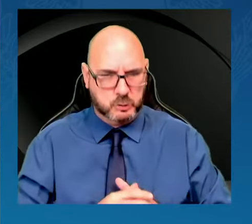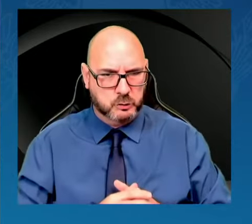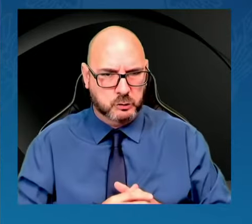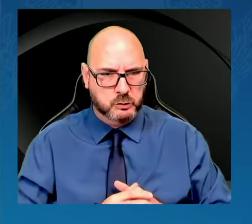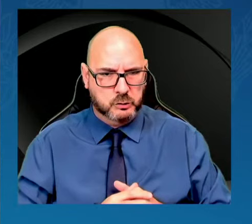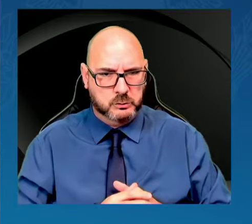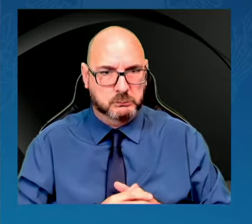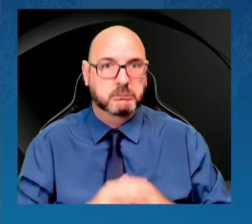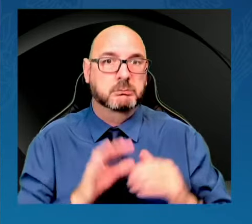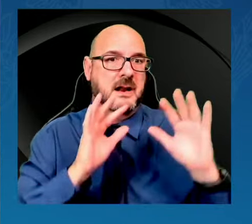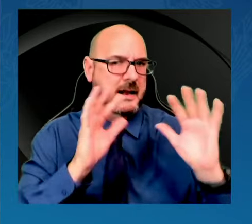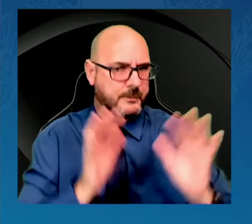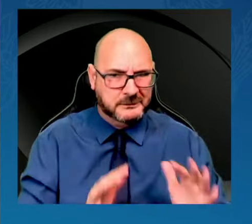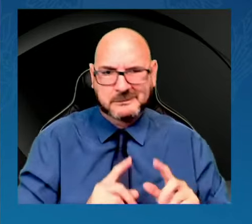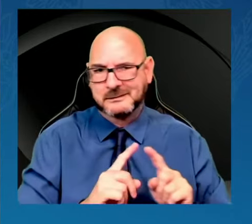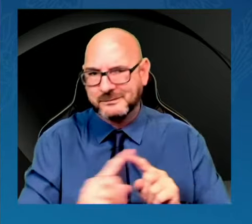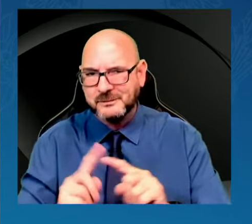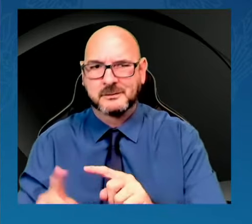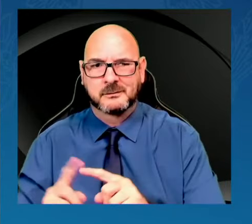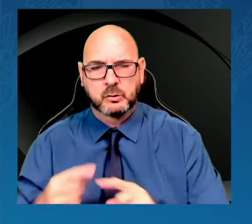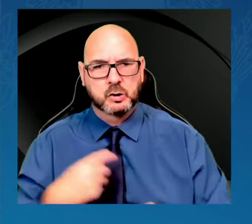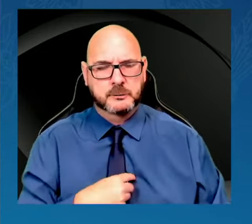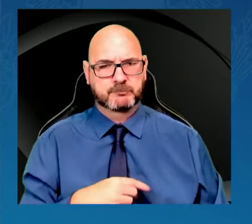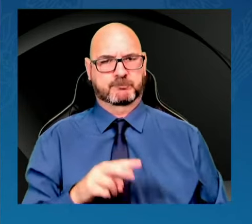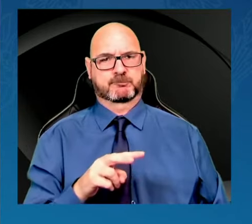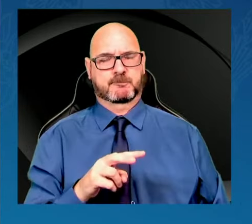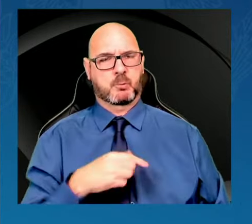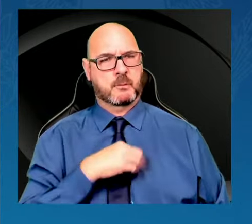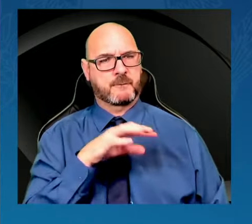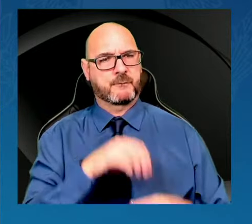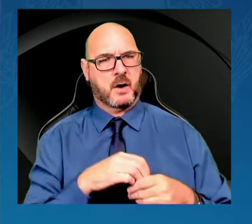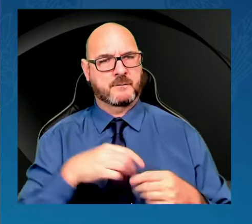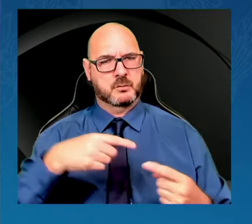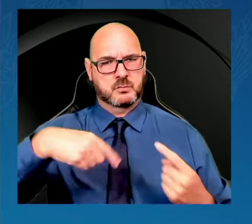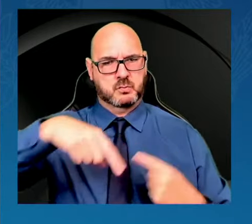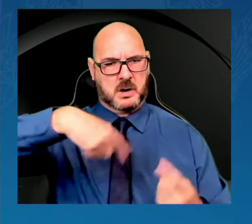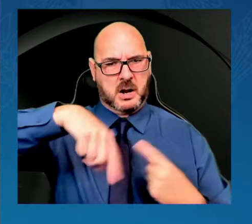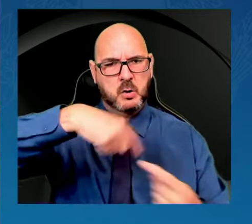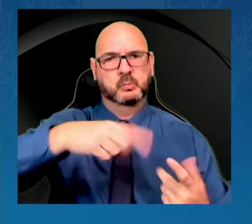tornadoes and hurricanes, but, hey, let's also think about how we're dealing with drought and wildfires,